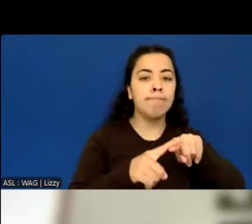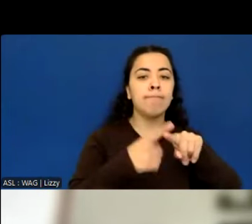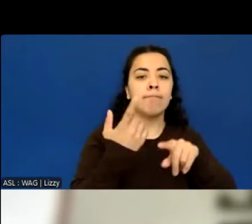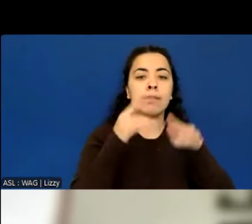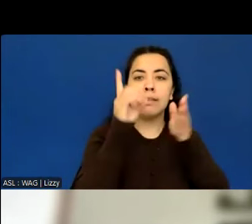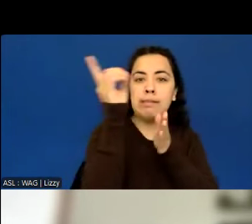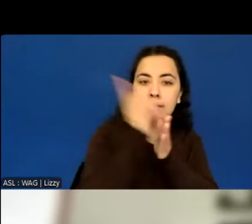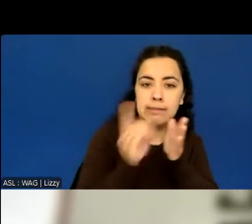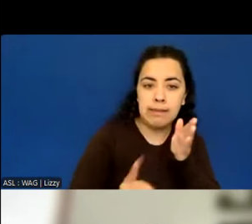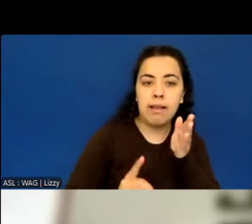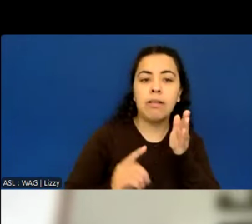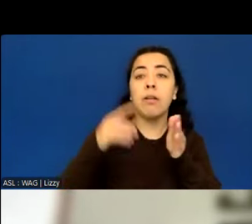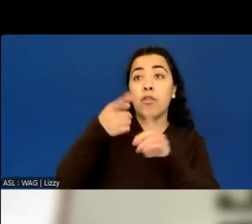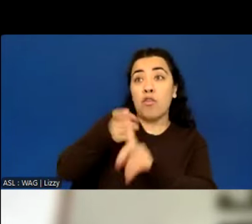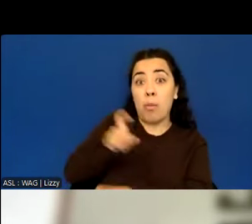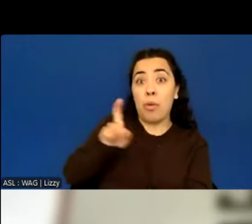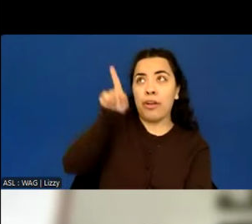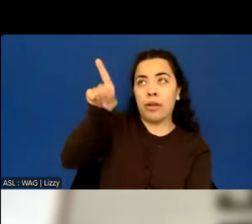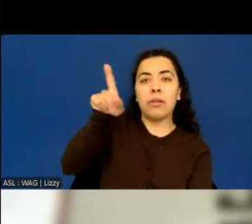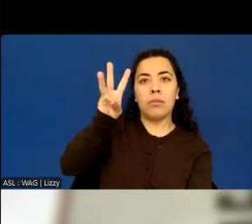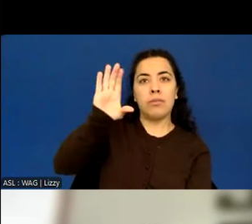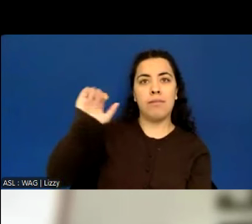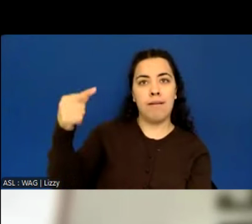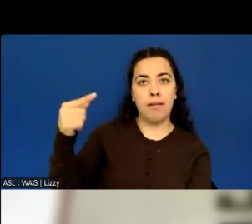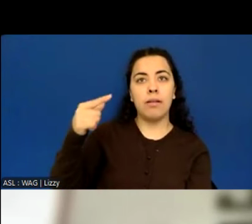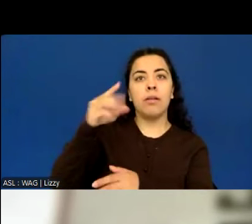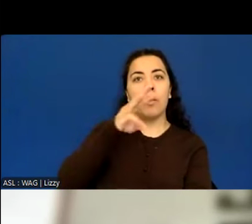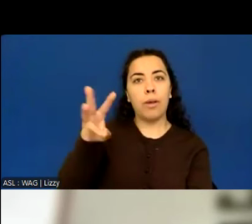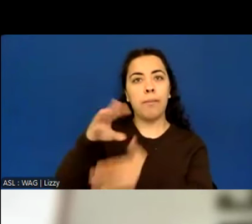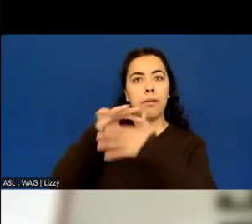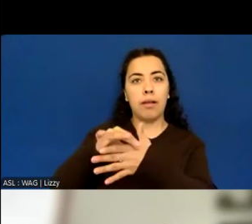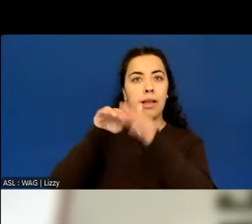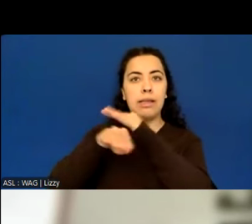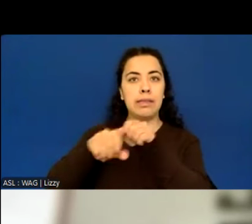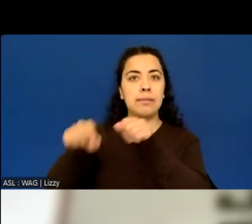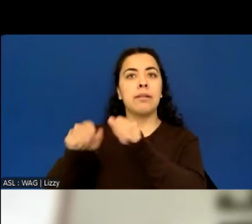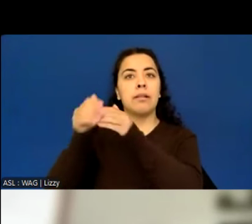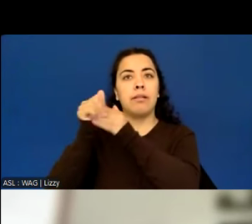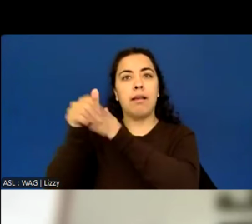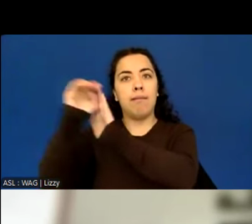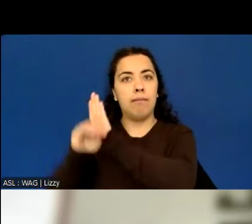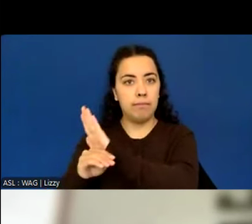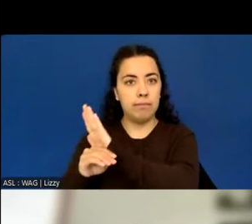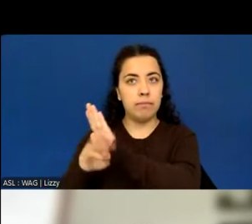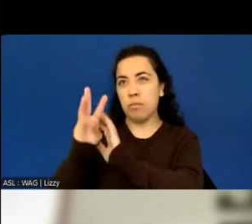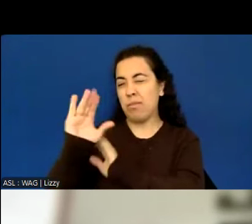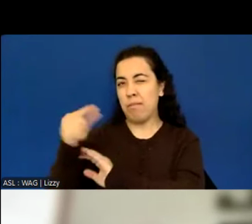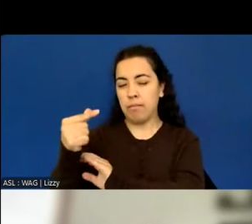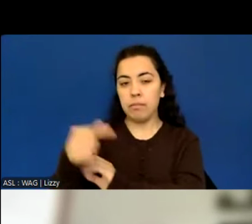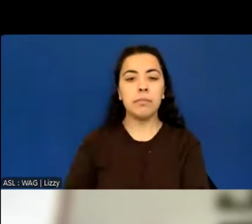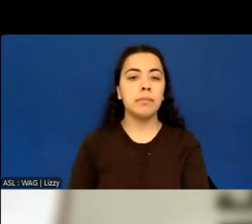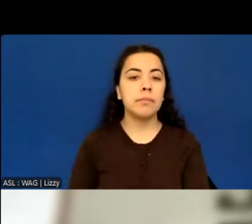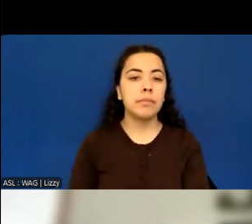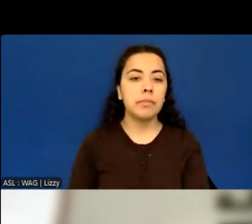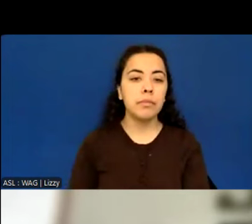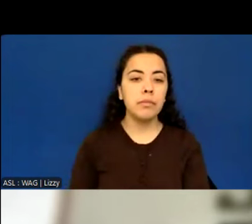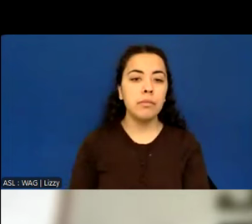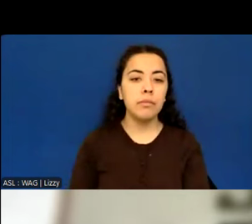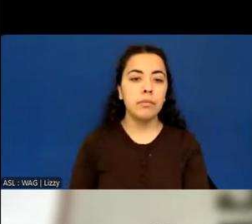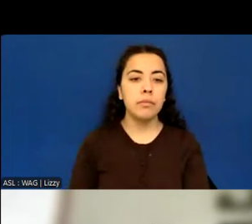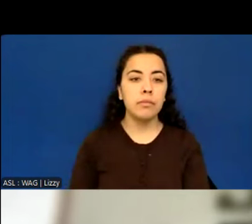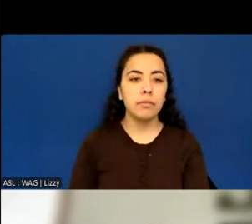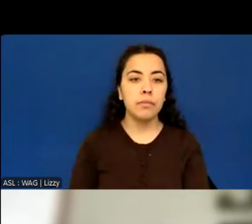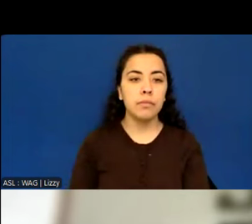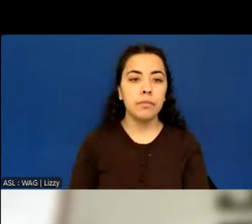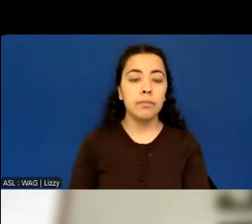Guideline define design requirements. The following driver is the code. And this is